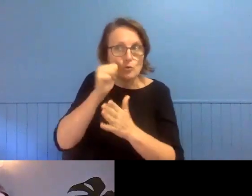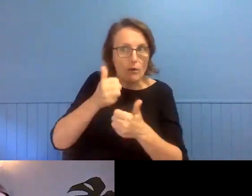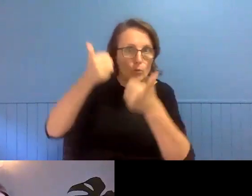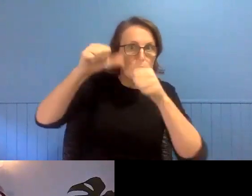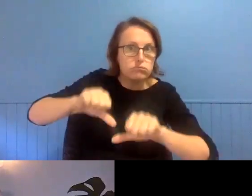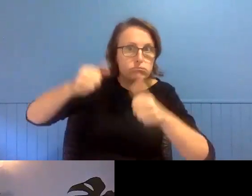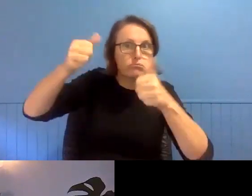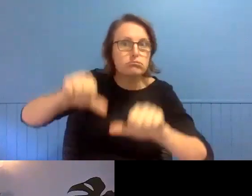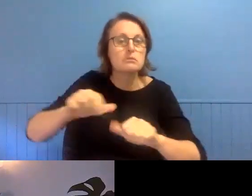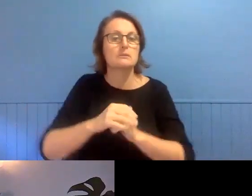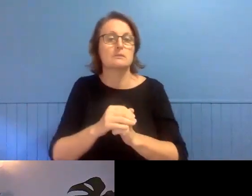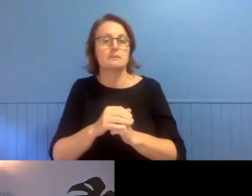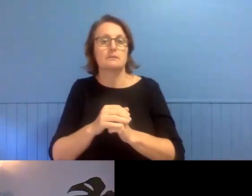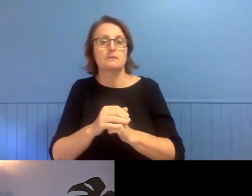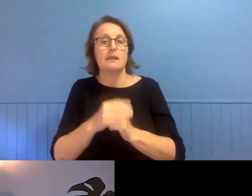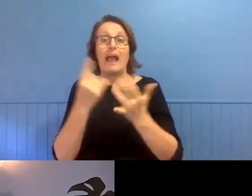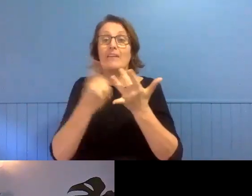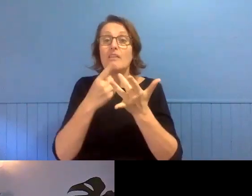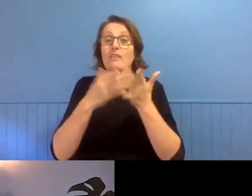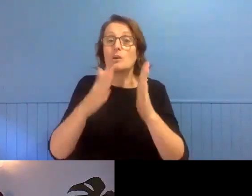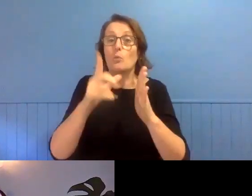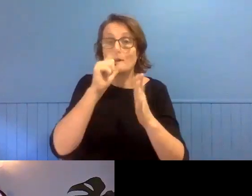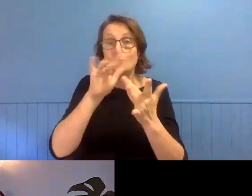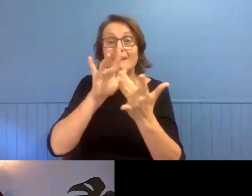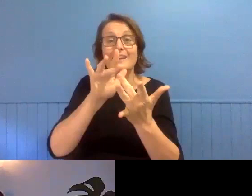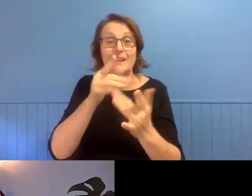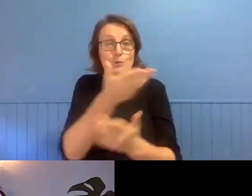everyone. I'd like to thank you for tuning in and staying to this point